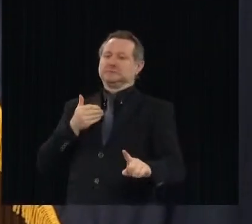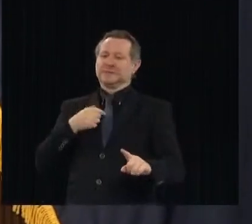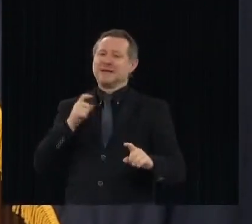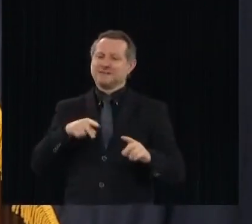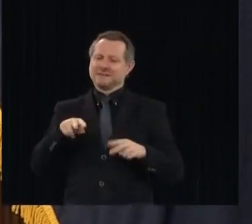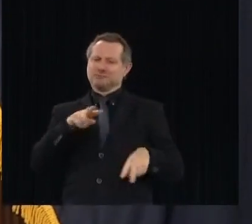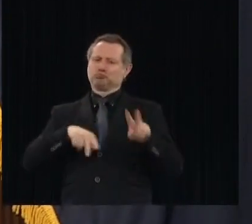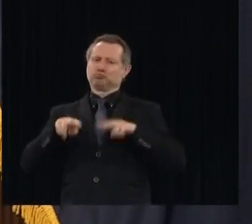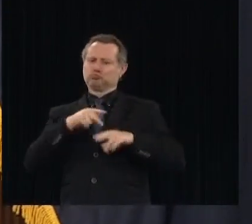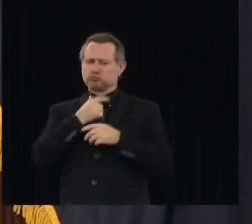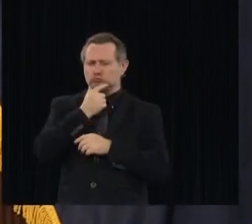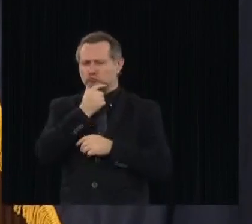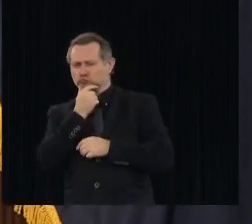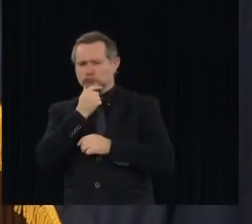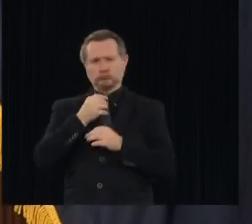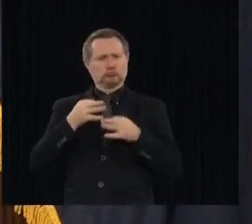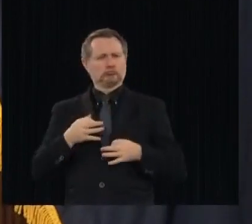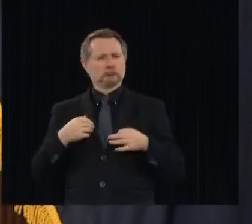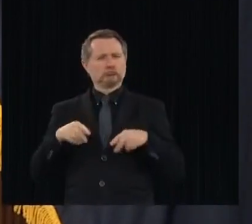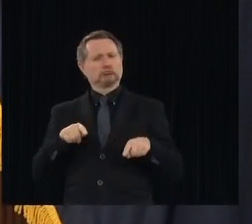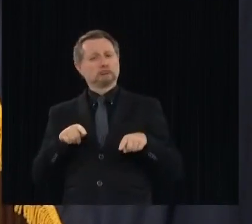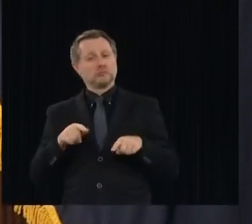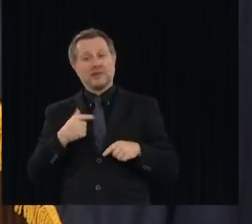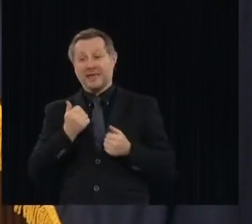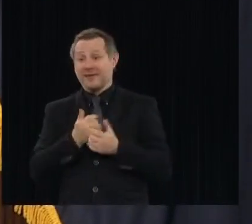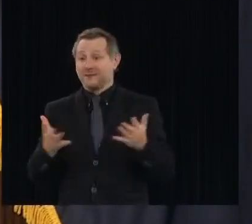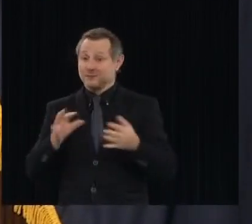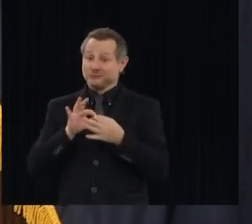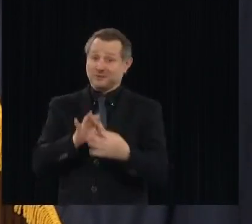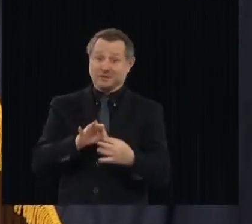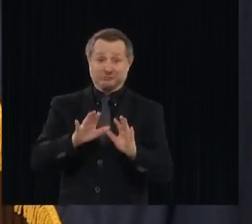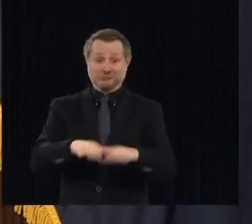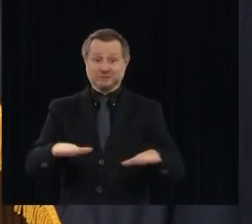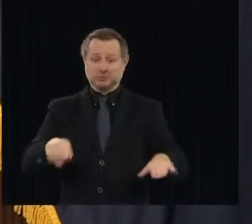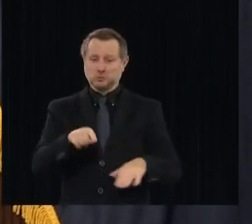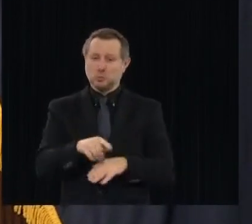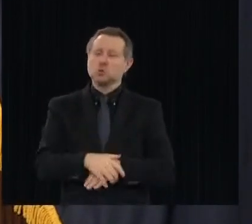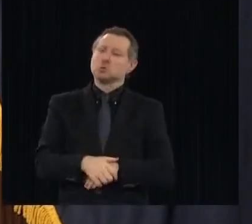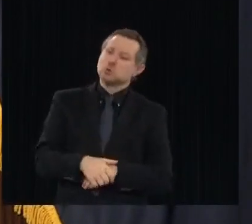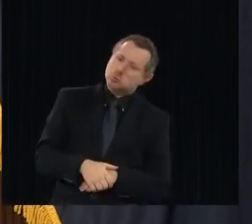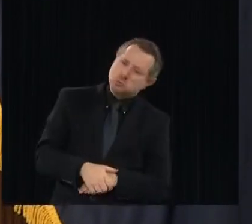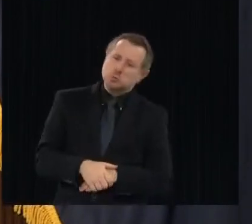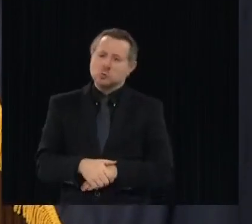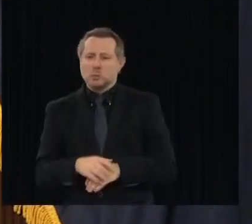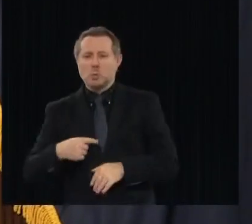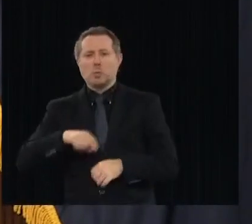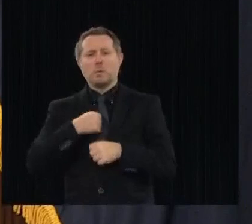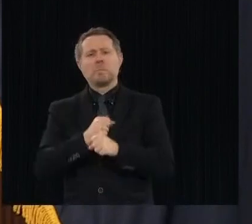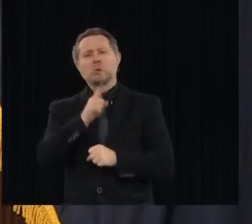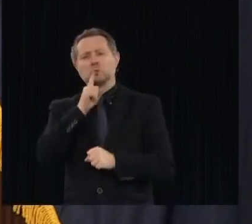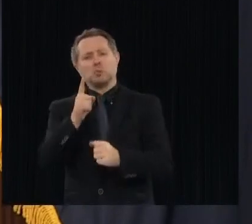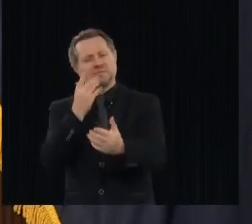AT THIS RATE. SUMMER CAMPS IT IS RELEVANT.